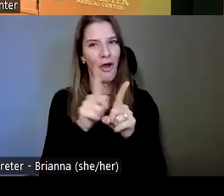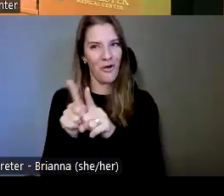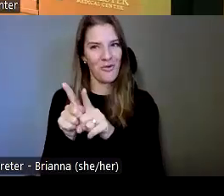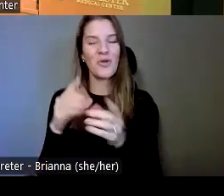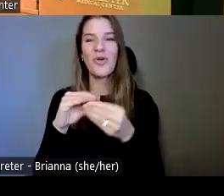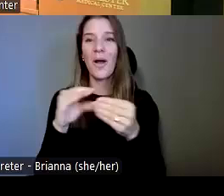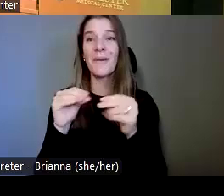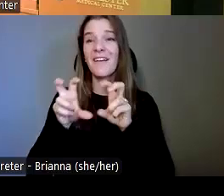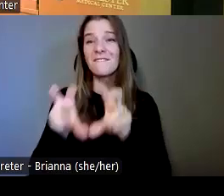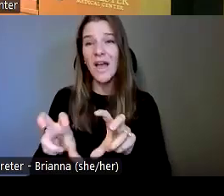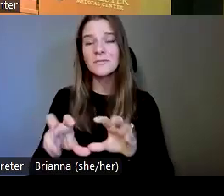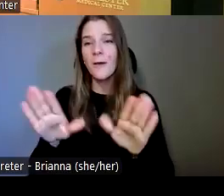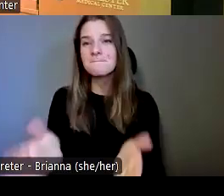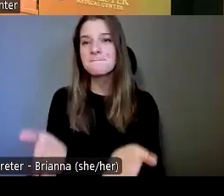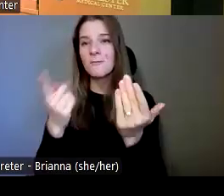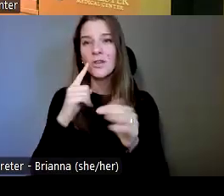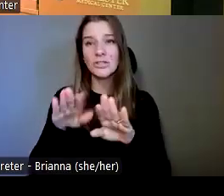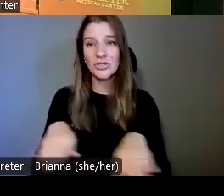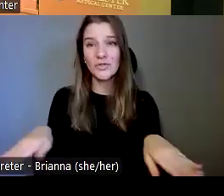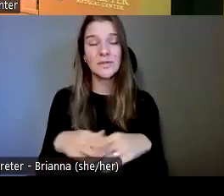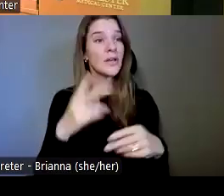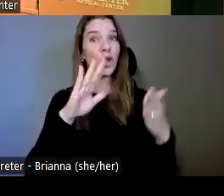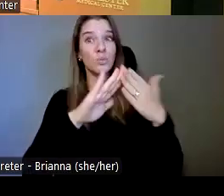well-being of children. that if you see a community where there is an investment in